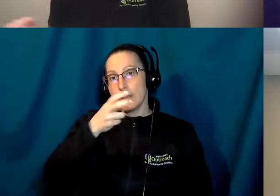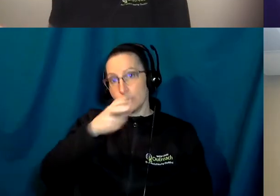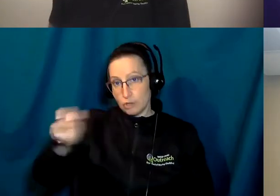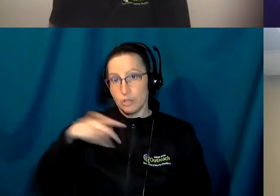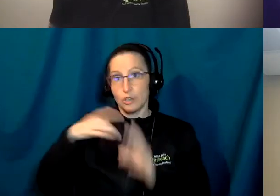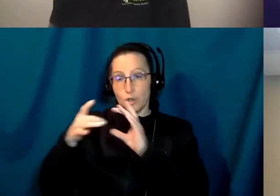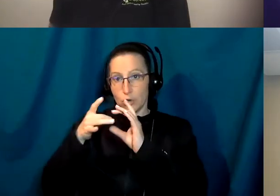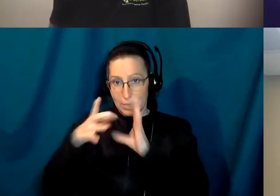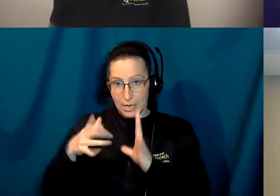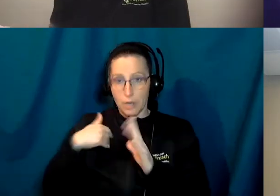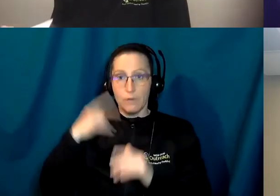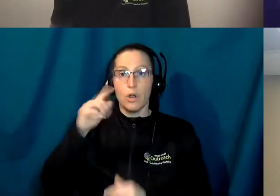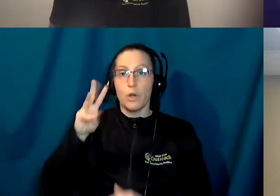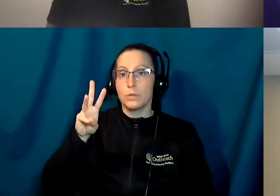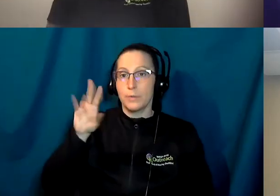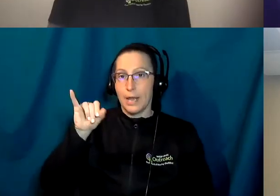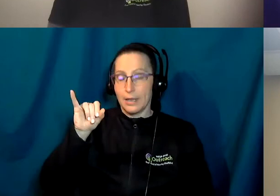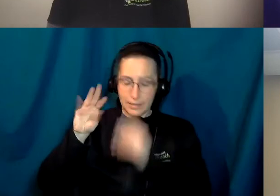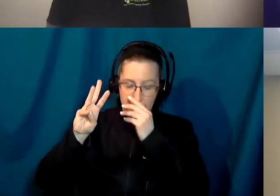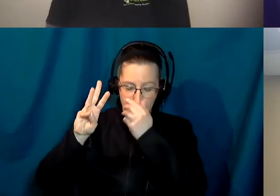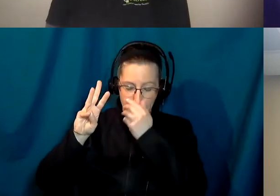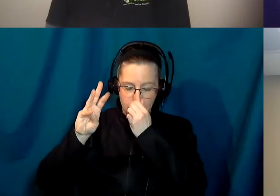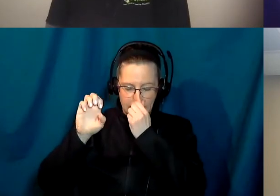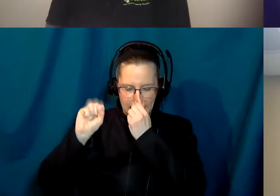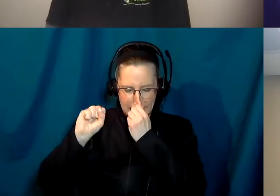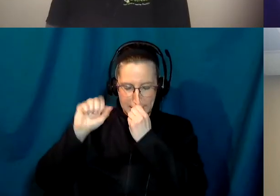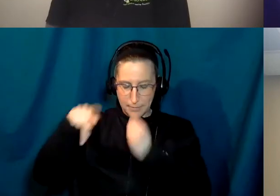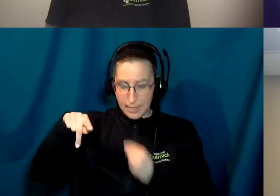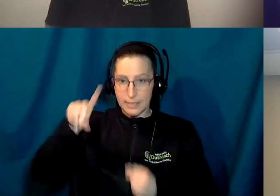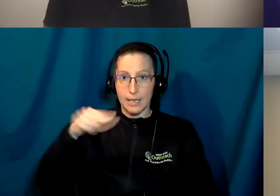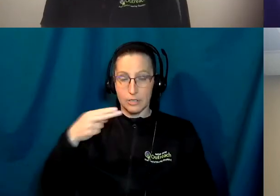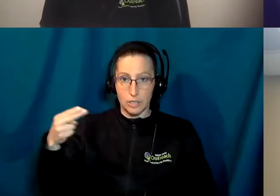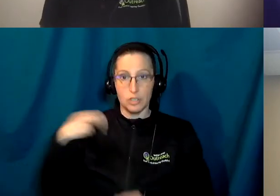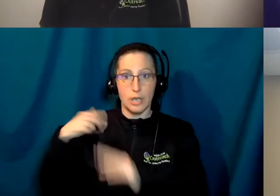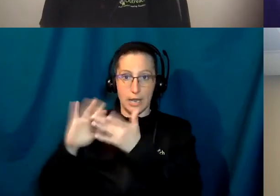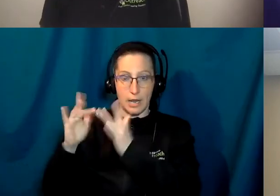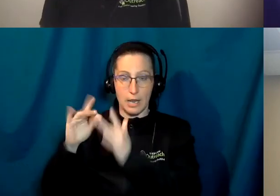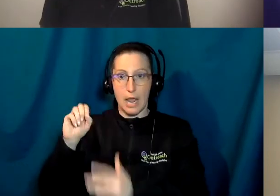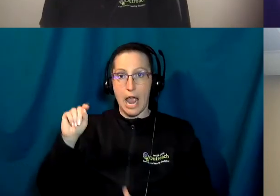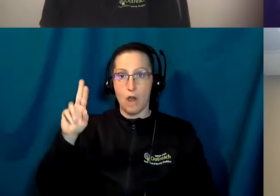Services program for the Deaf and Hard of Hearing Outreach. Thank you for watching this